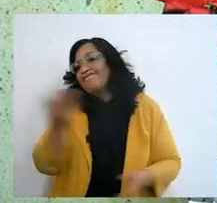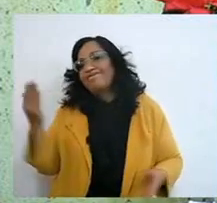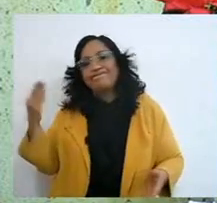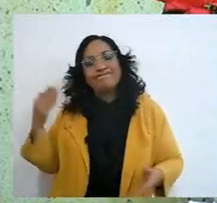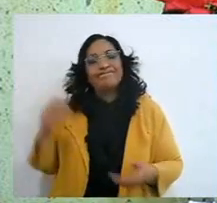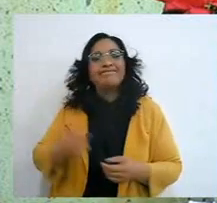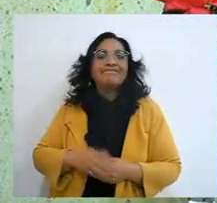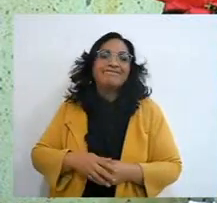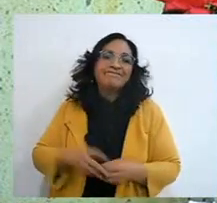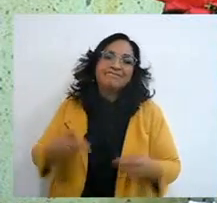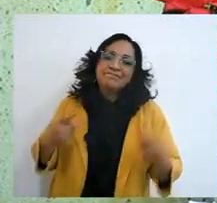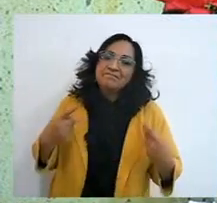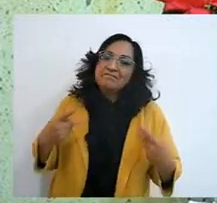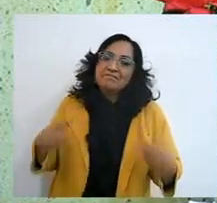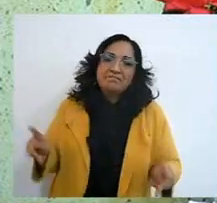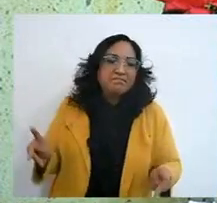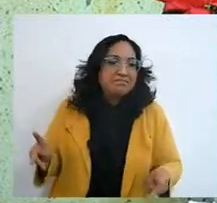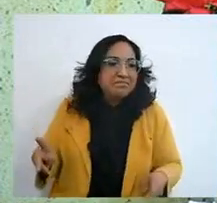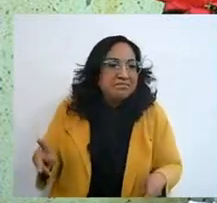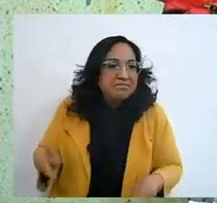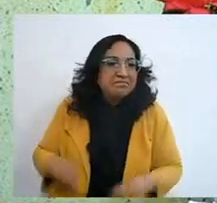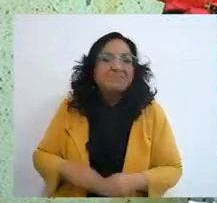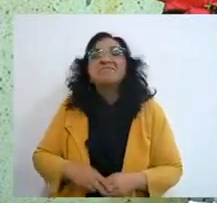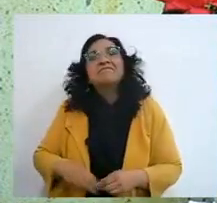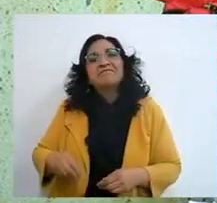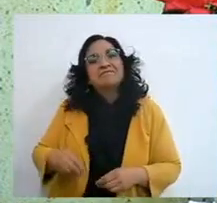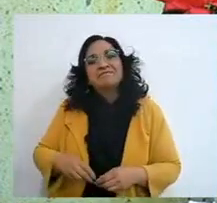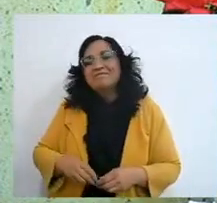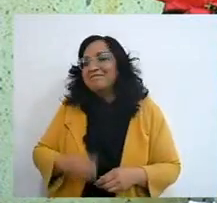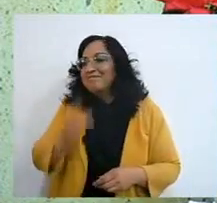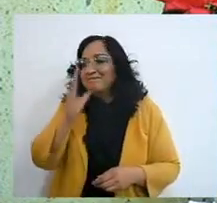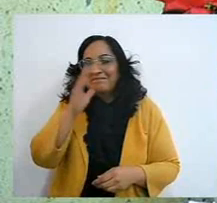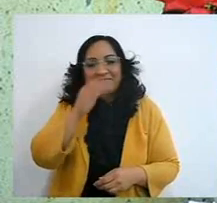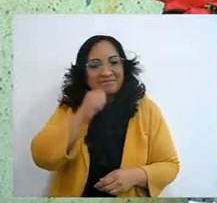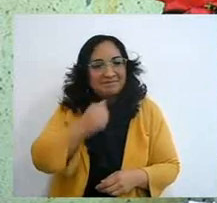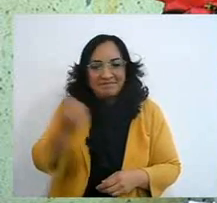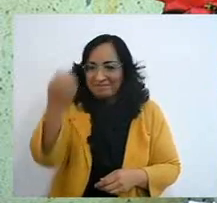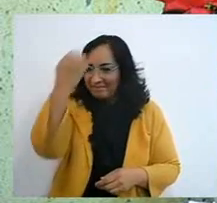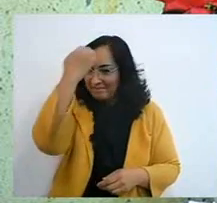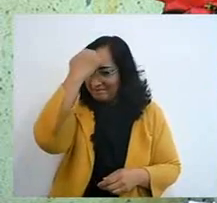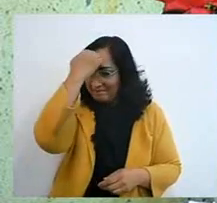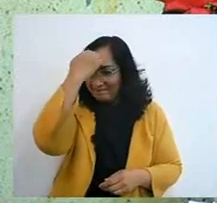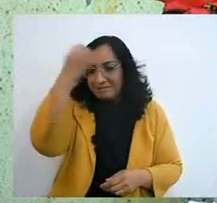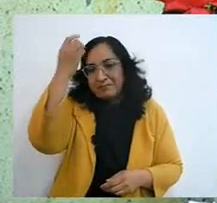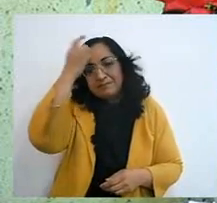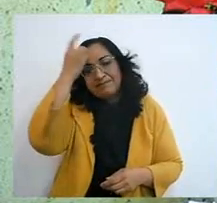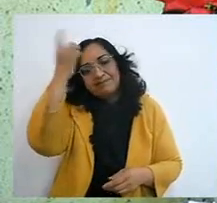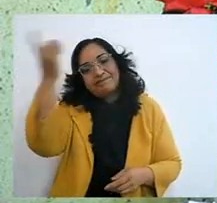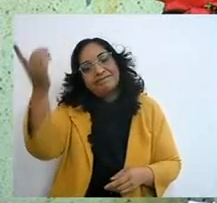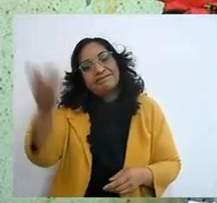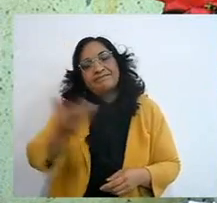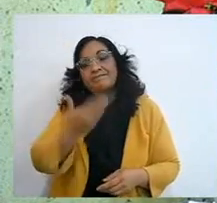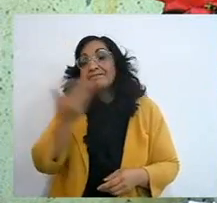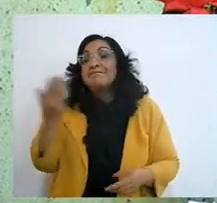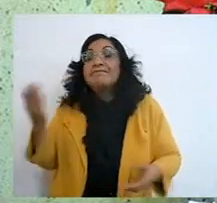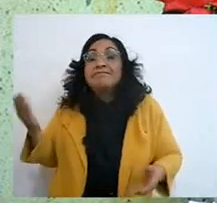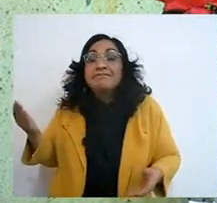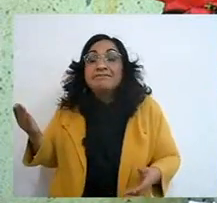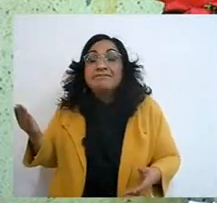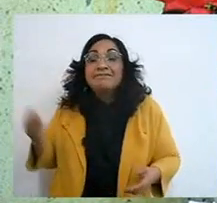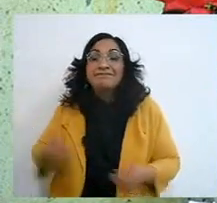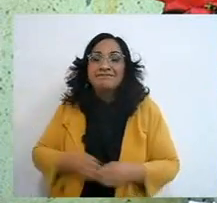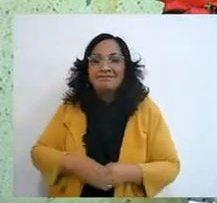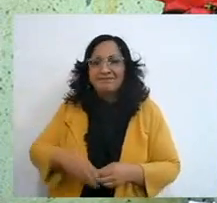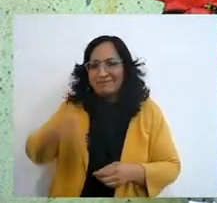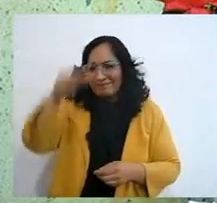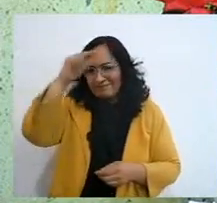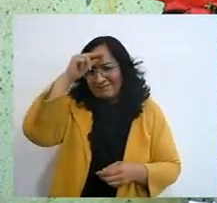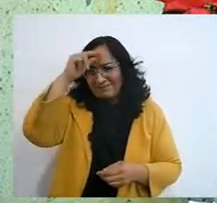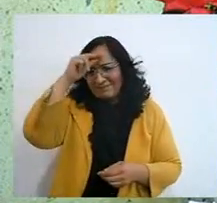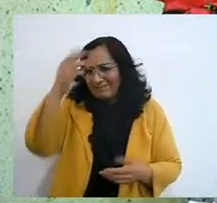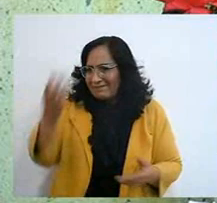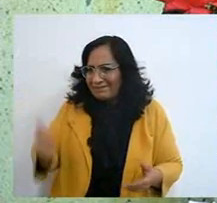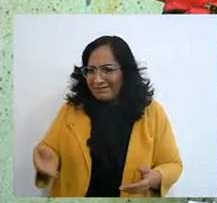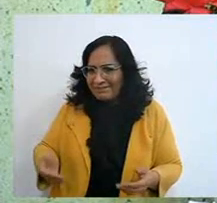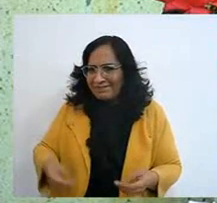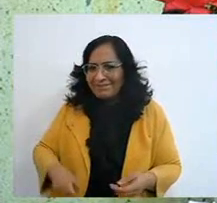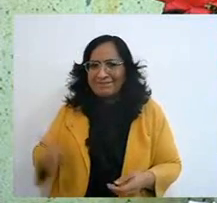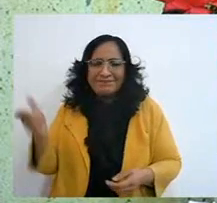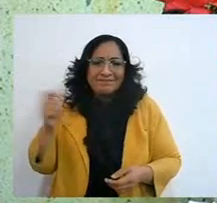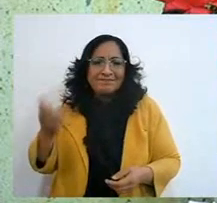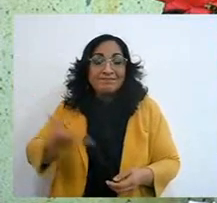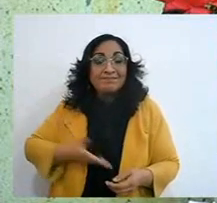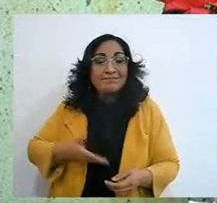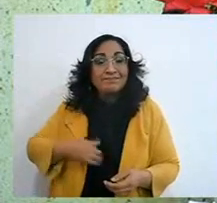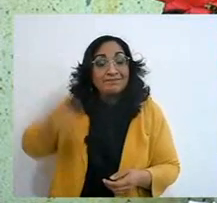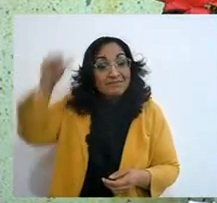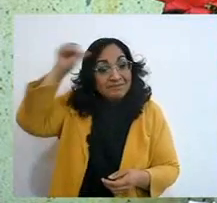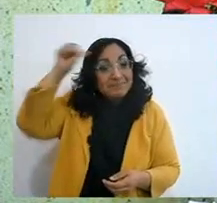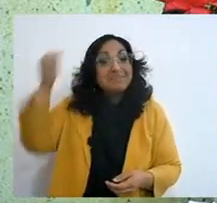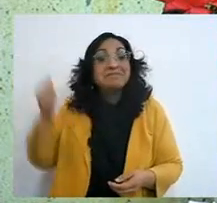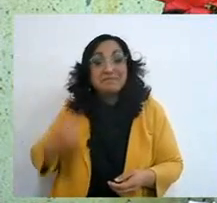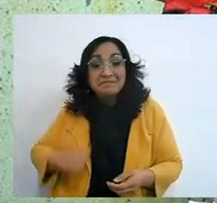Who was I trying to fool? Oh, that's how one thinks, when one is blinded, blinded by sin,